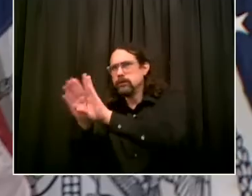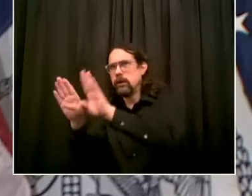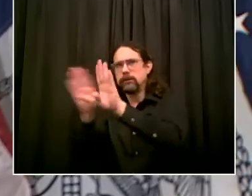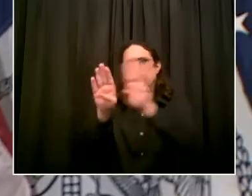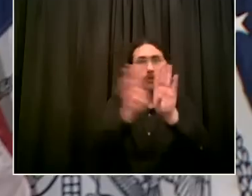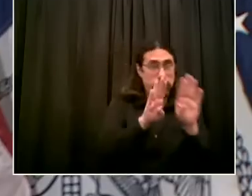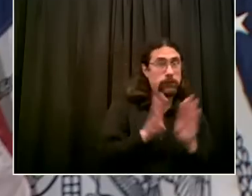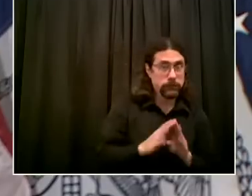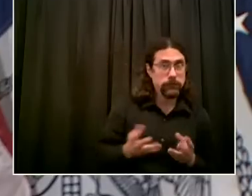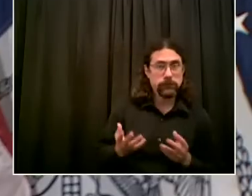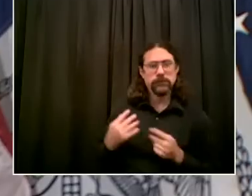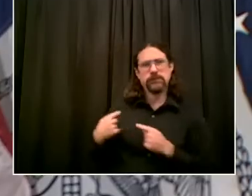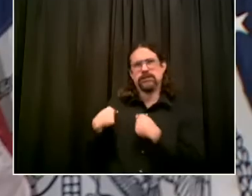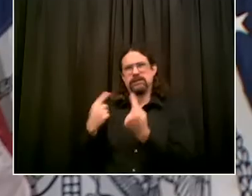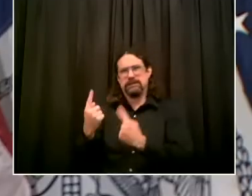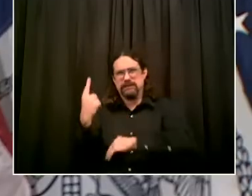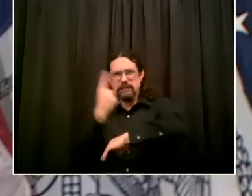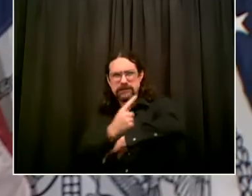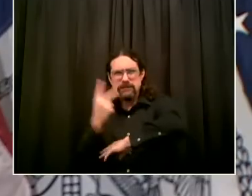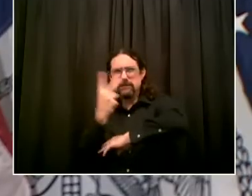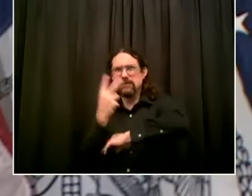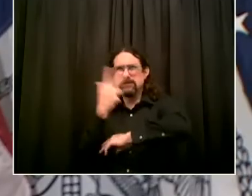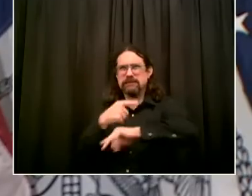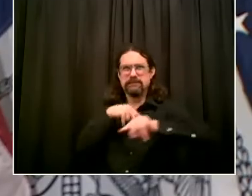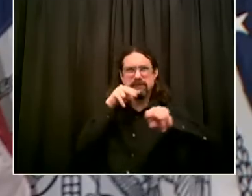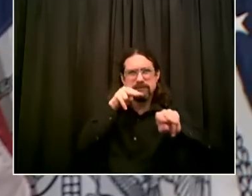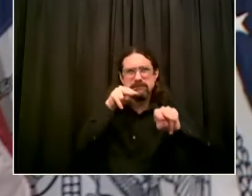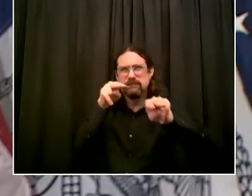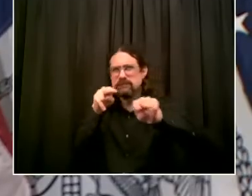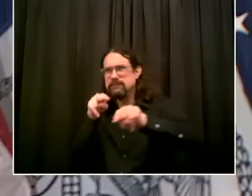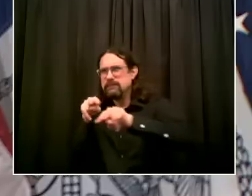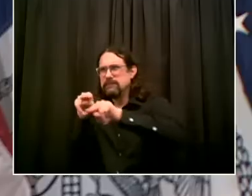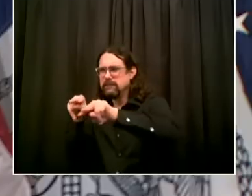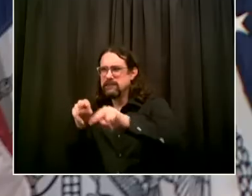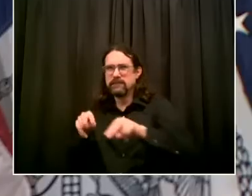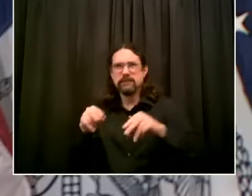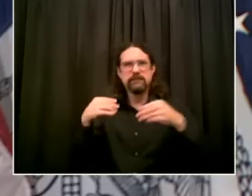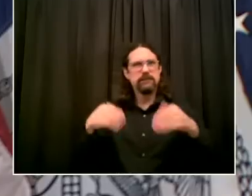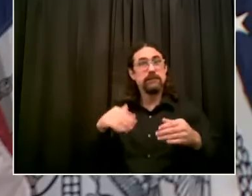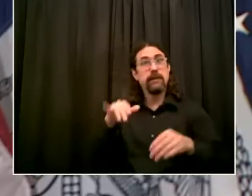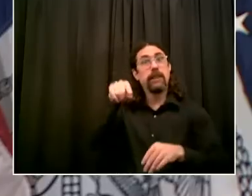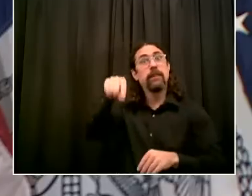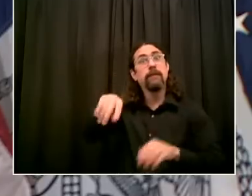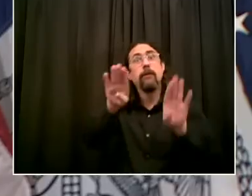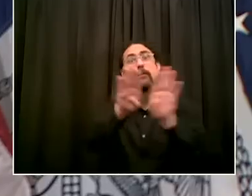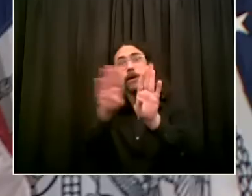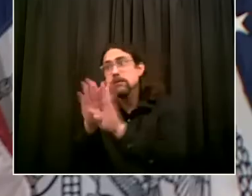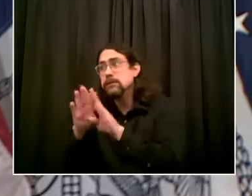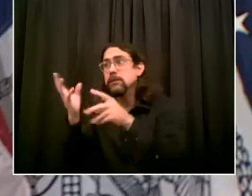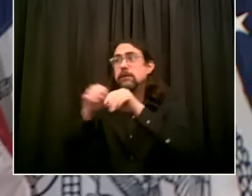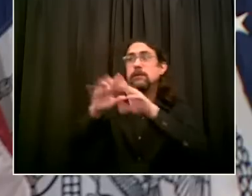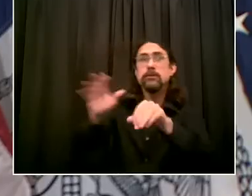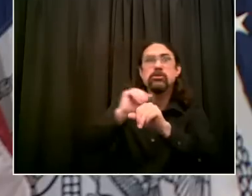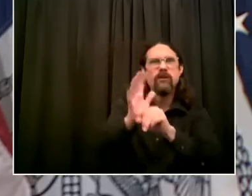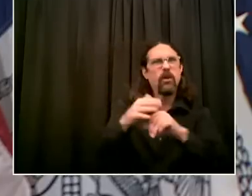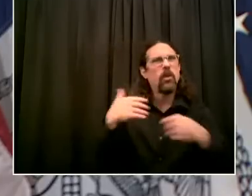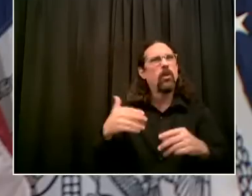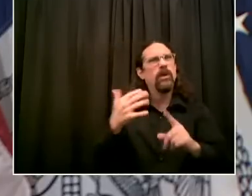OFF BEGINNING IN THE COMMUNITIES THAT HAVE BEEN OMSTSTE FFFFECTITIE IT IS REALLY ABOUT EVERYONE